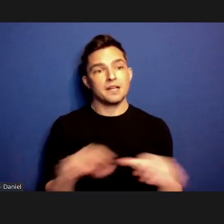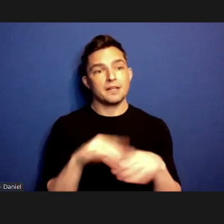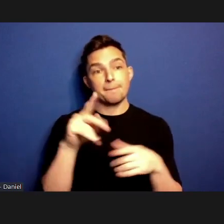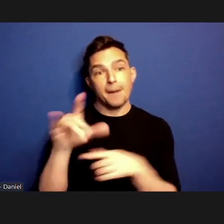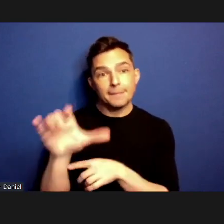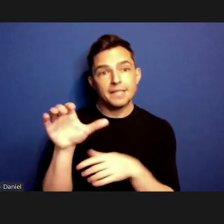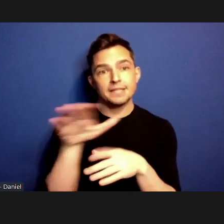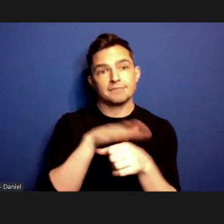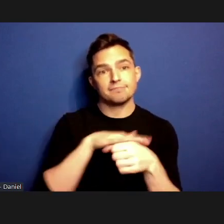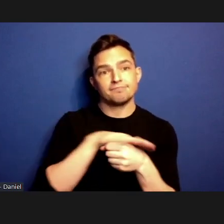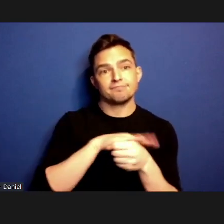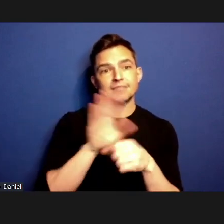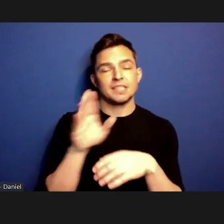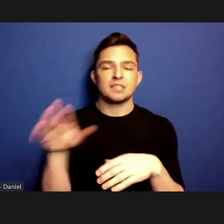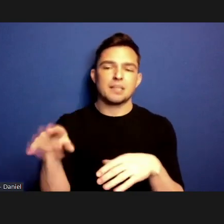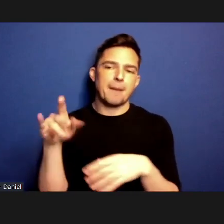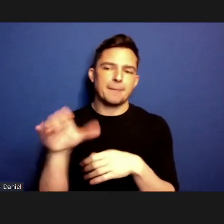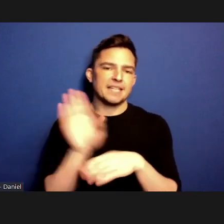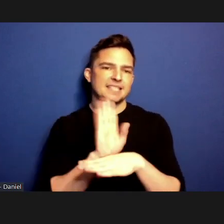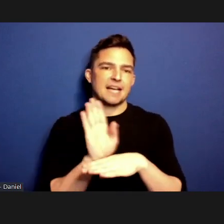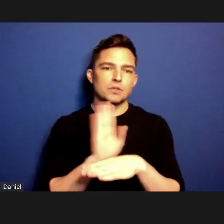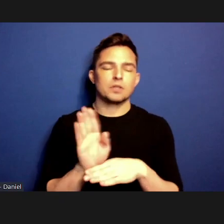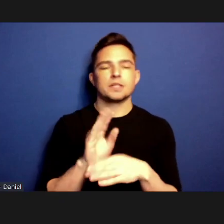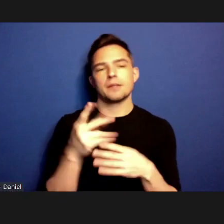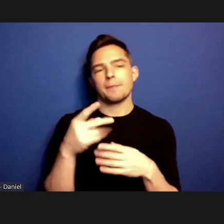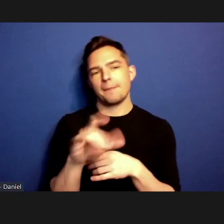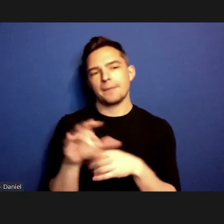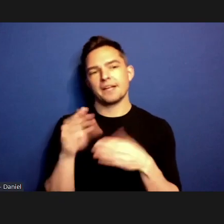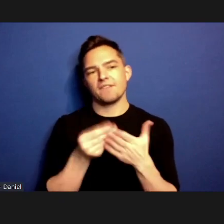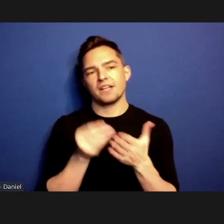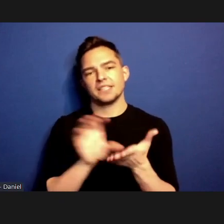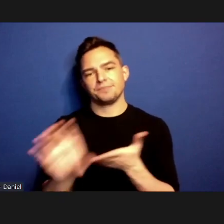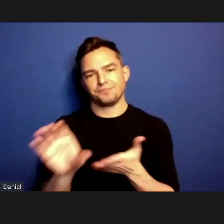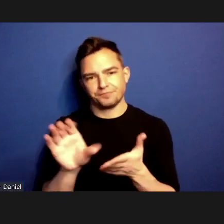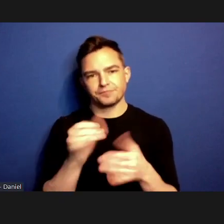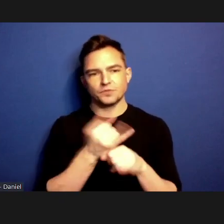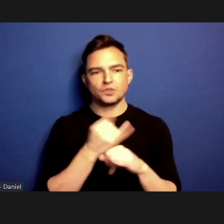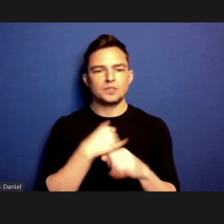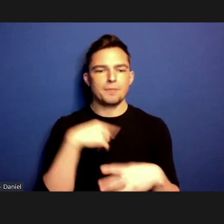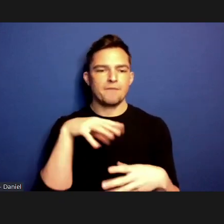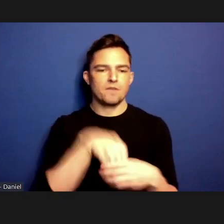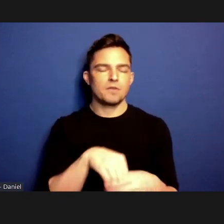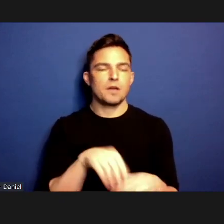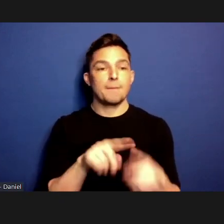because it is a publicly funded institution that I am a part of. The hope is that we will